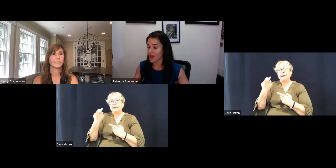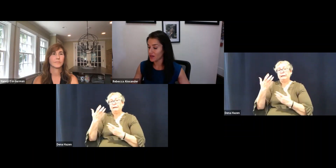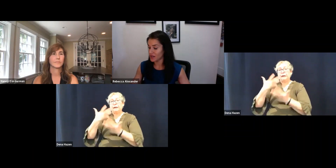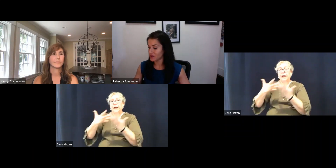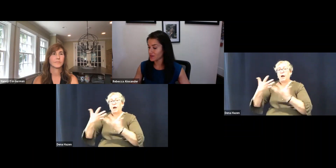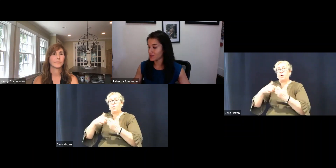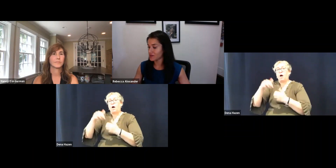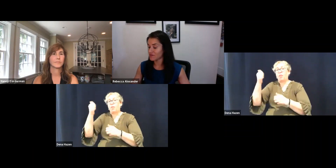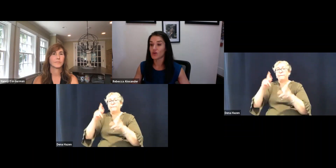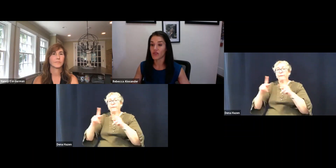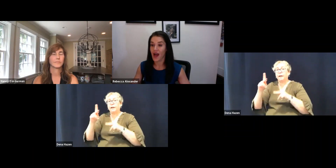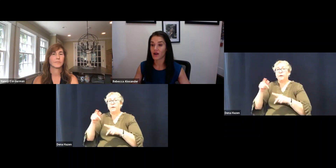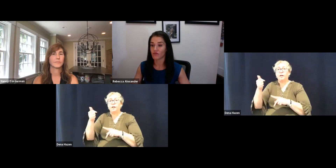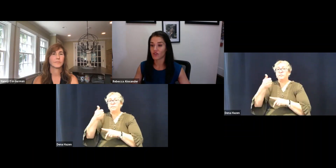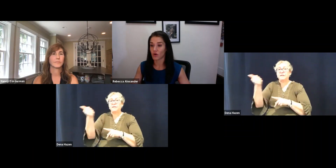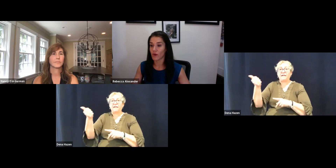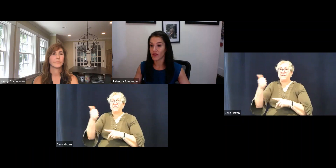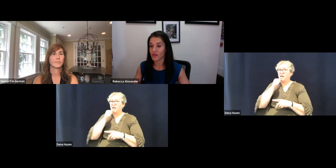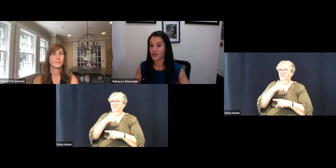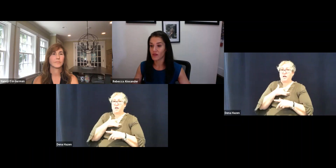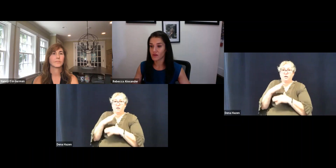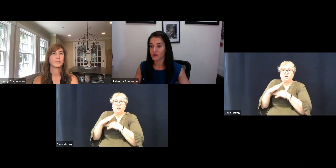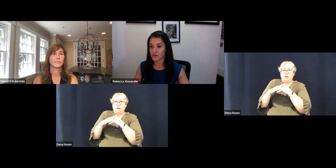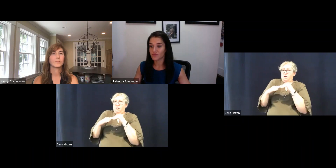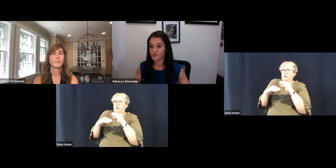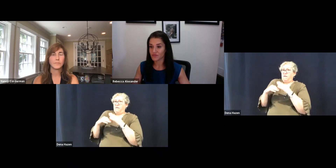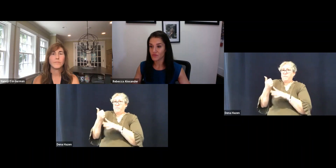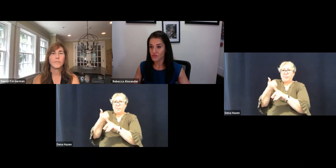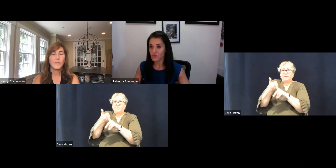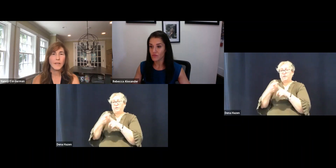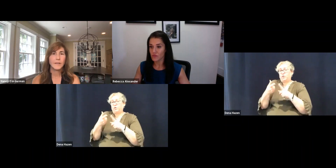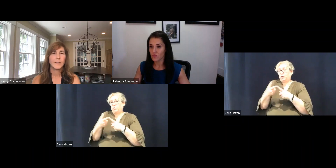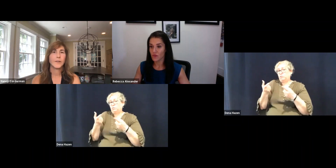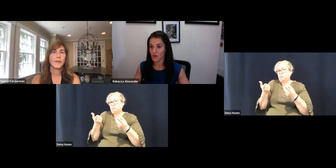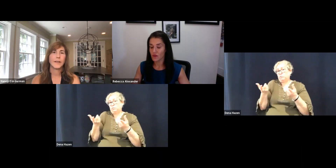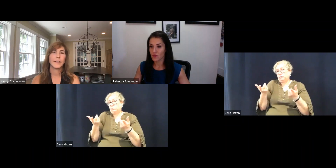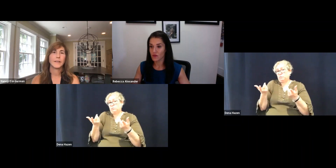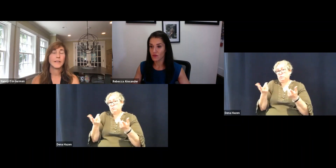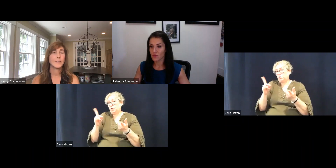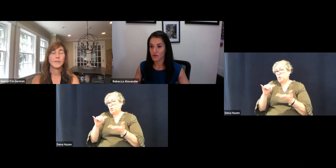that he doesn't feel that comfortable with. Yeah.